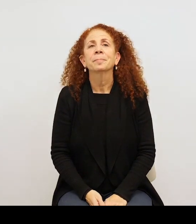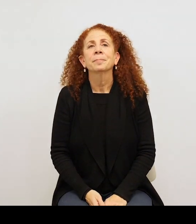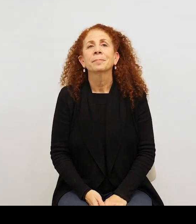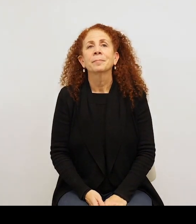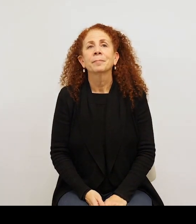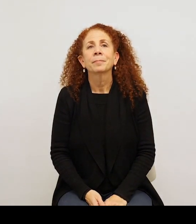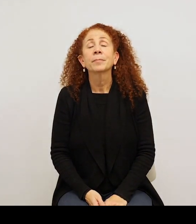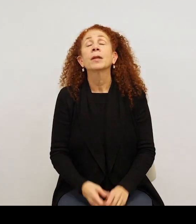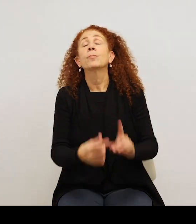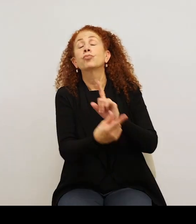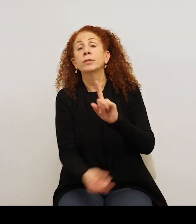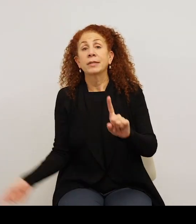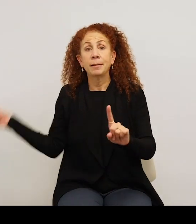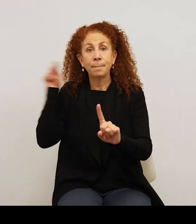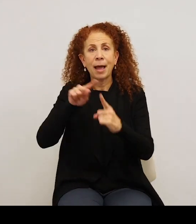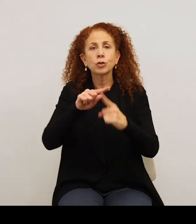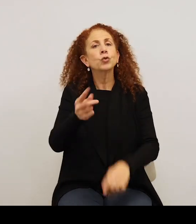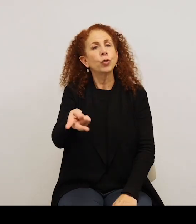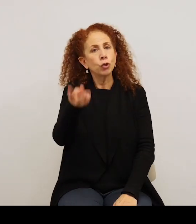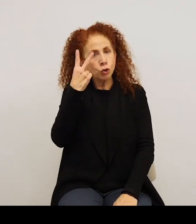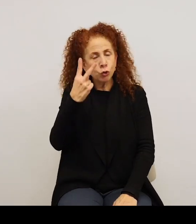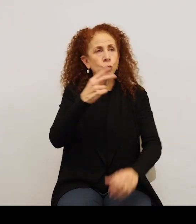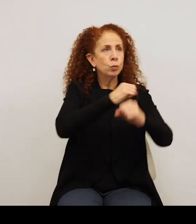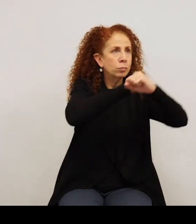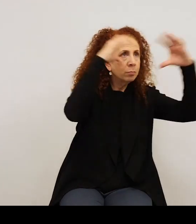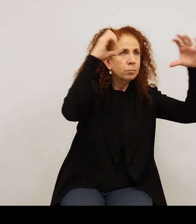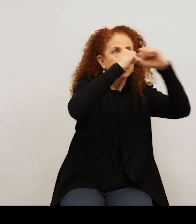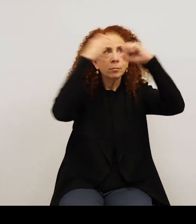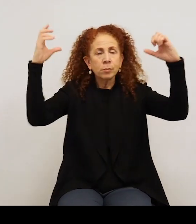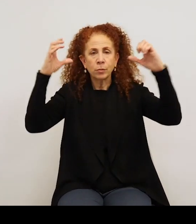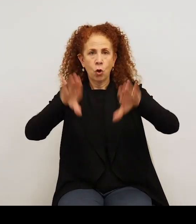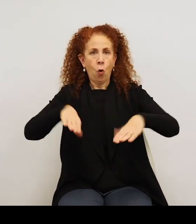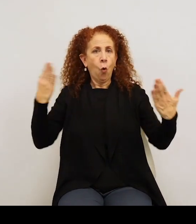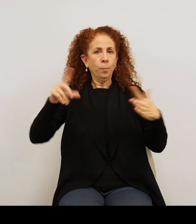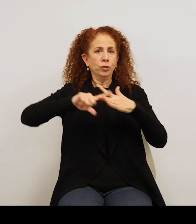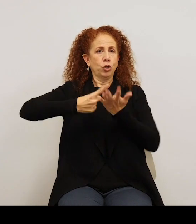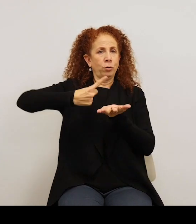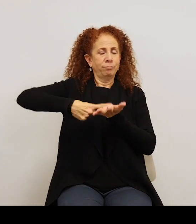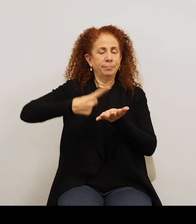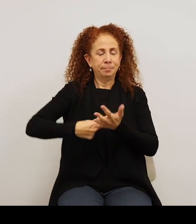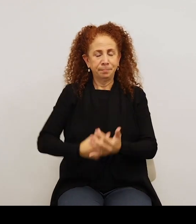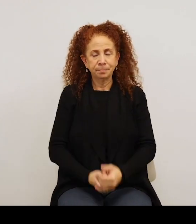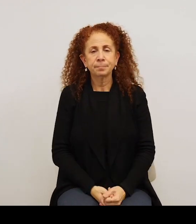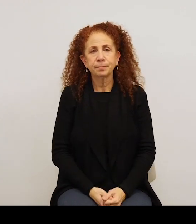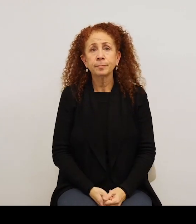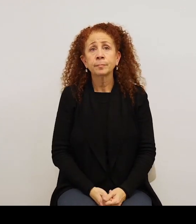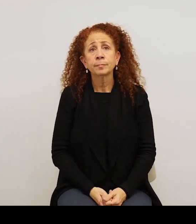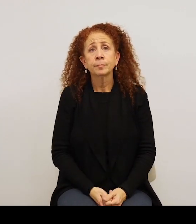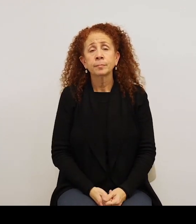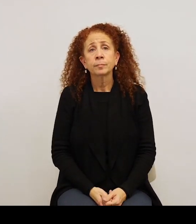That brings us back to the two scenarios that we had at the beginning of this talk.